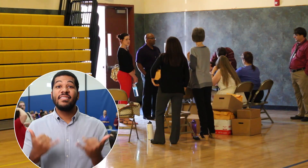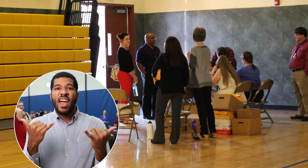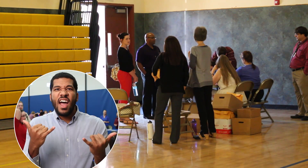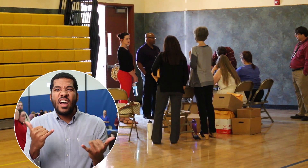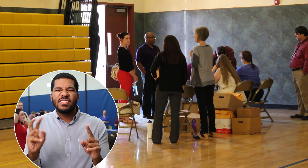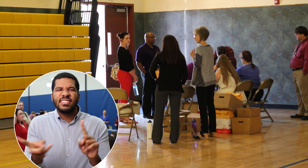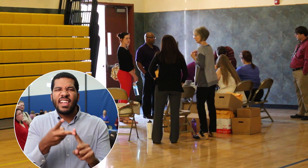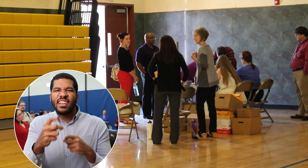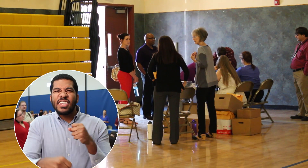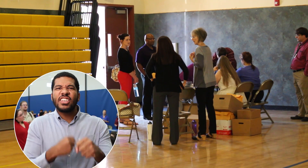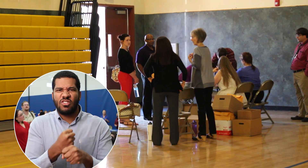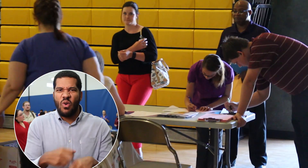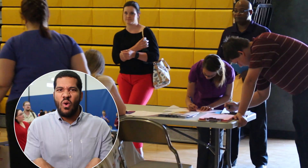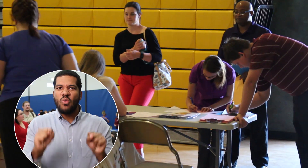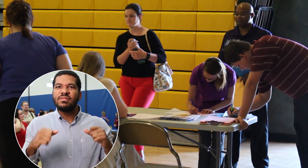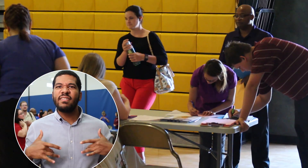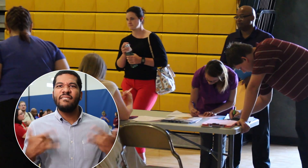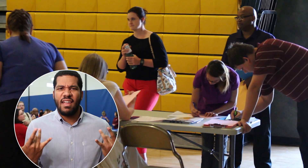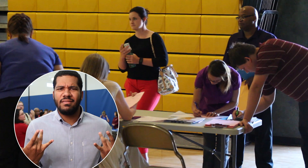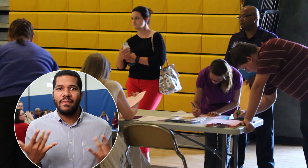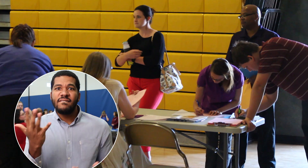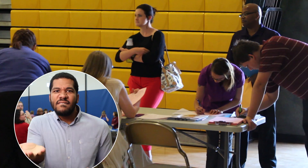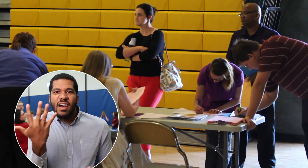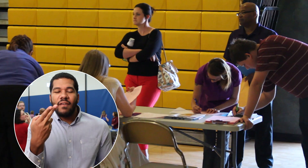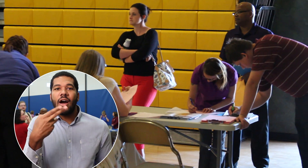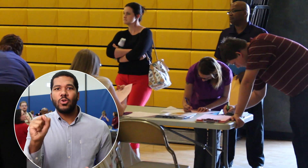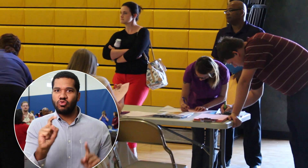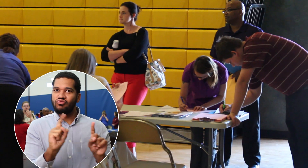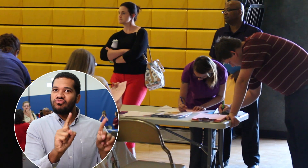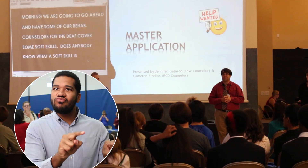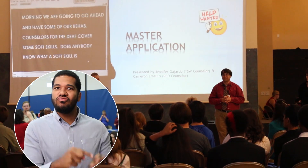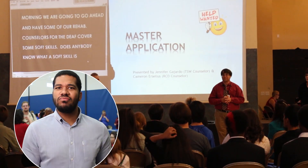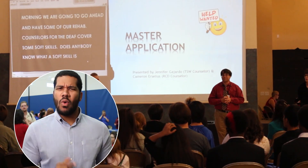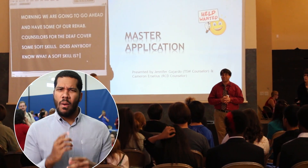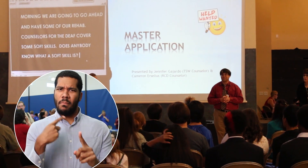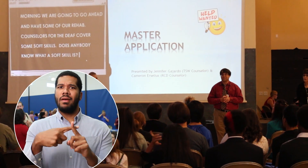This is the second year hosting the job fair. About 5 high schools attended the event and